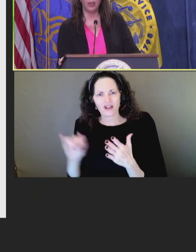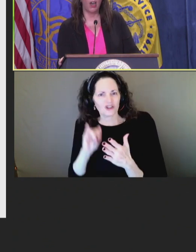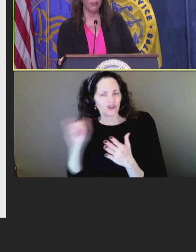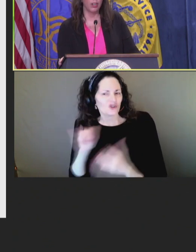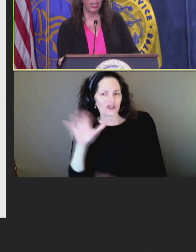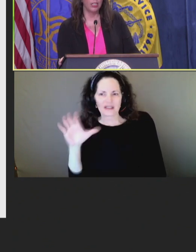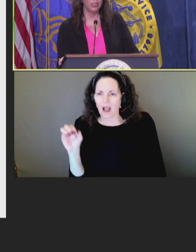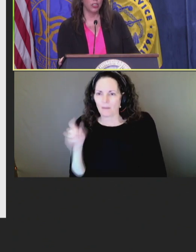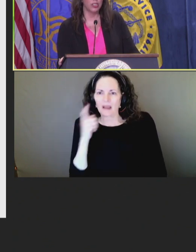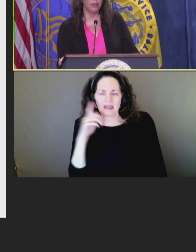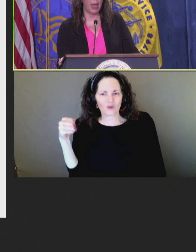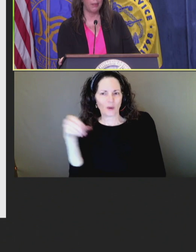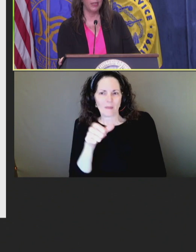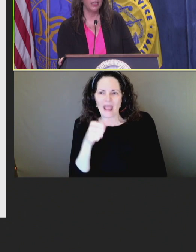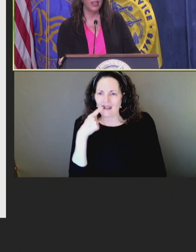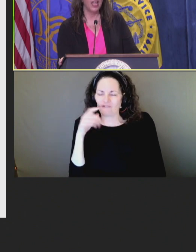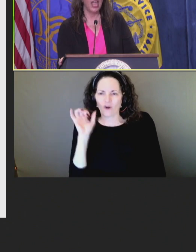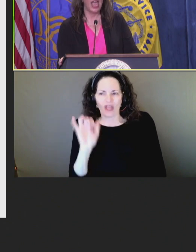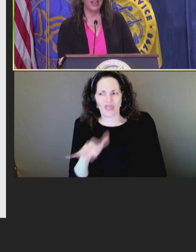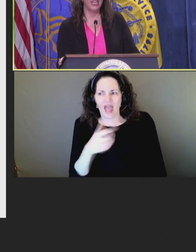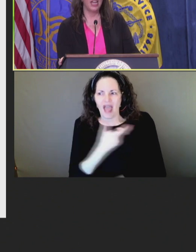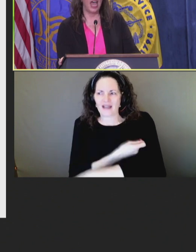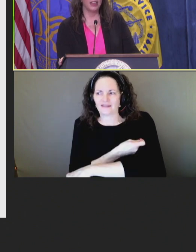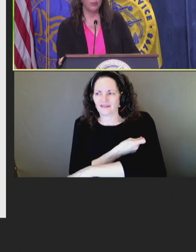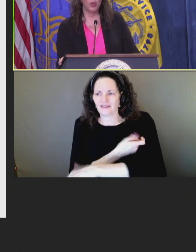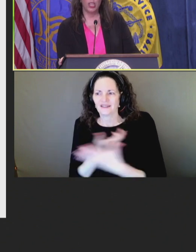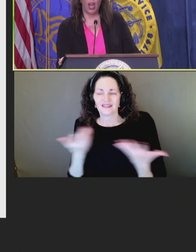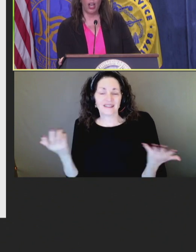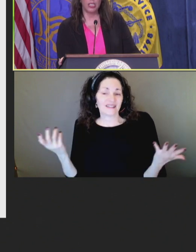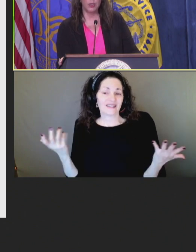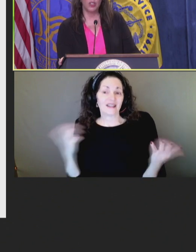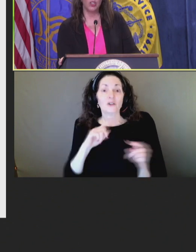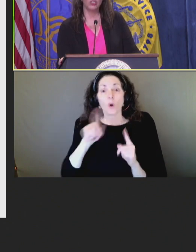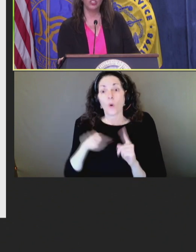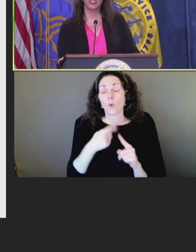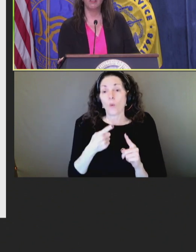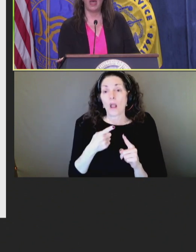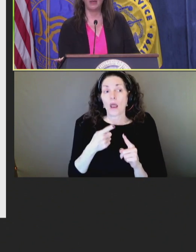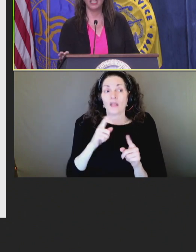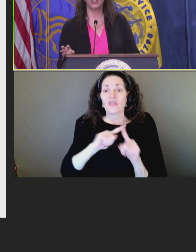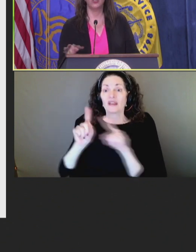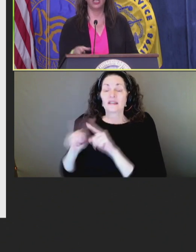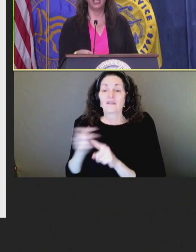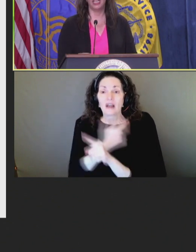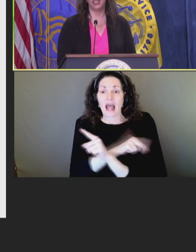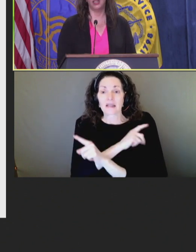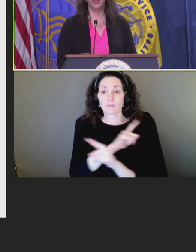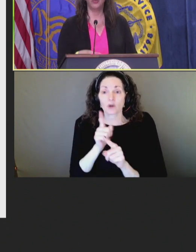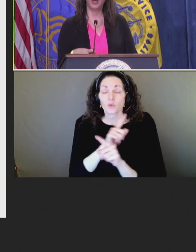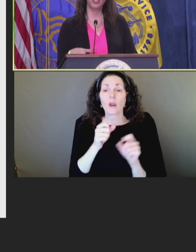covering nirsevimab. And then at the birthing hospital, nirsevimab's included in the bundled